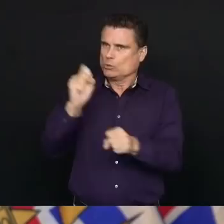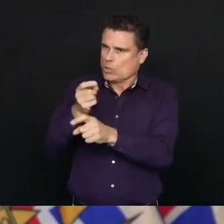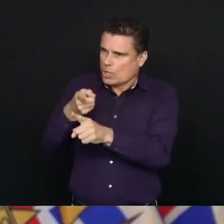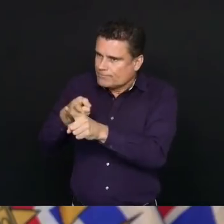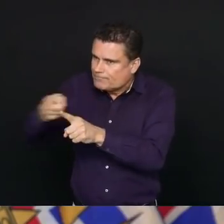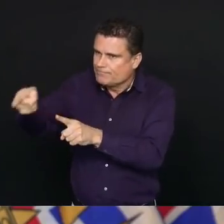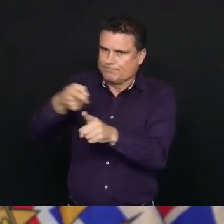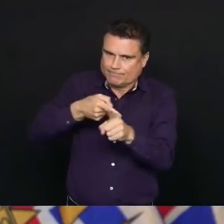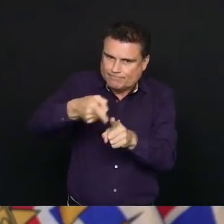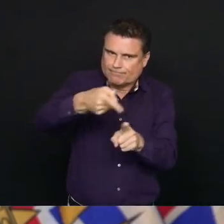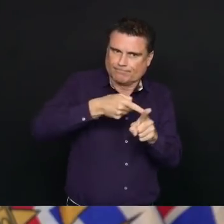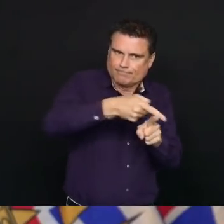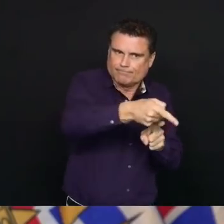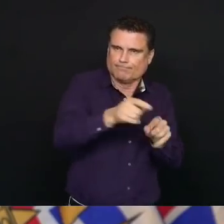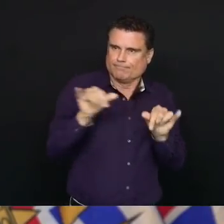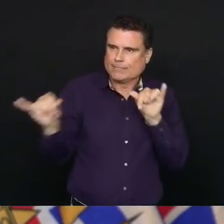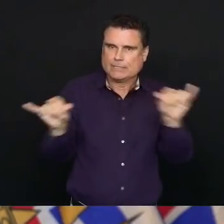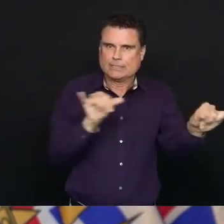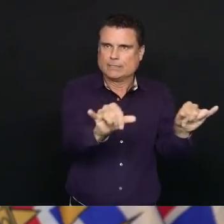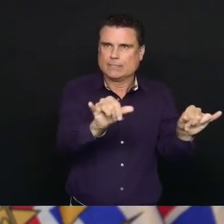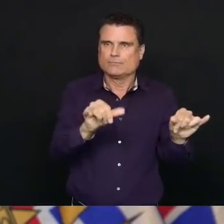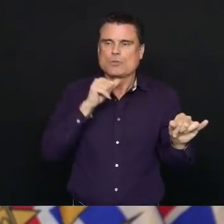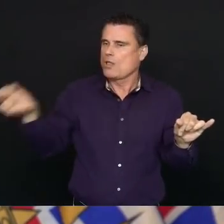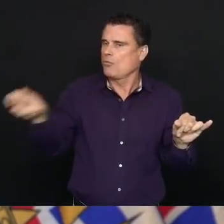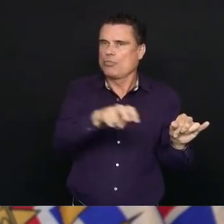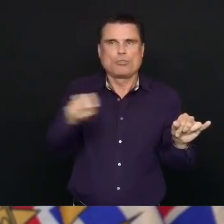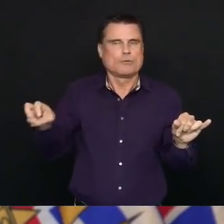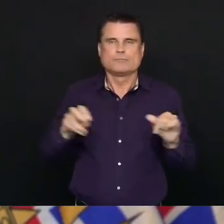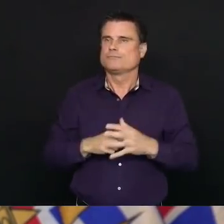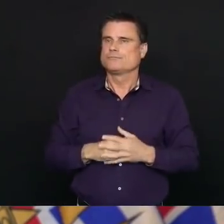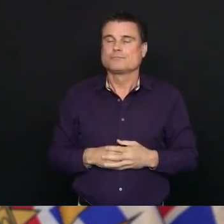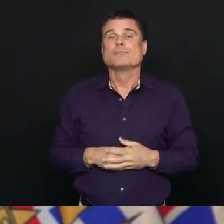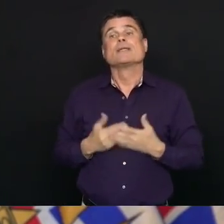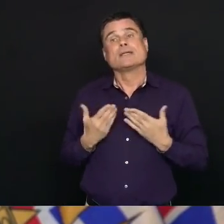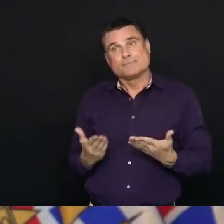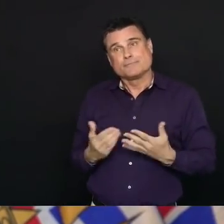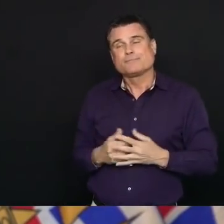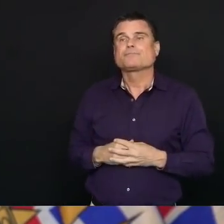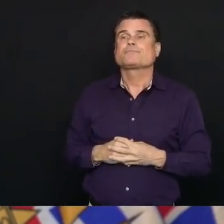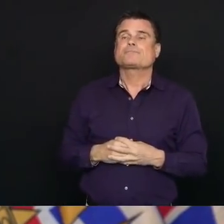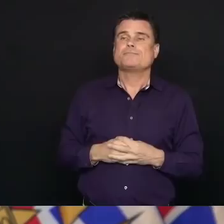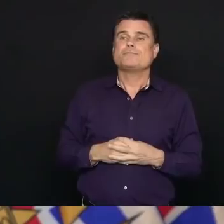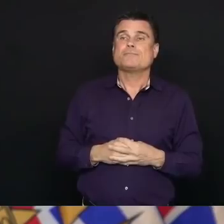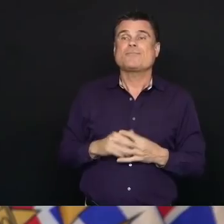That has been brought to the forefront during this pandemic. It is a part of the try to cheat